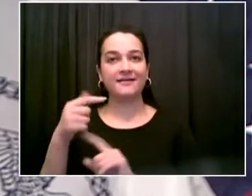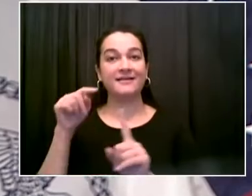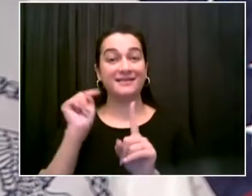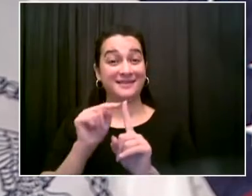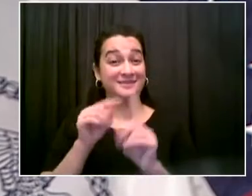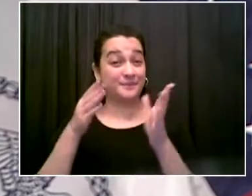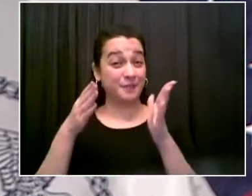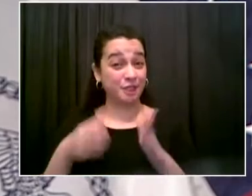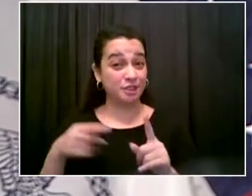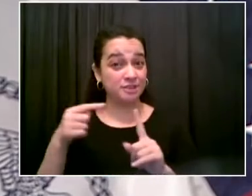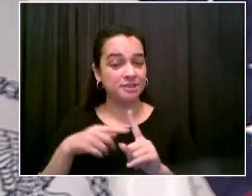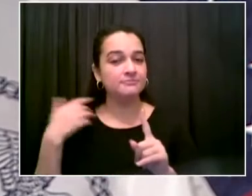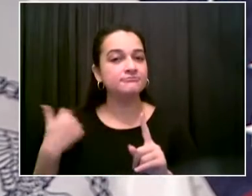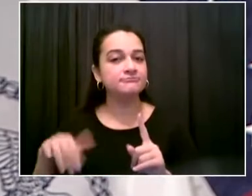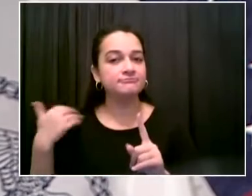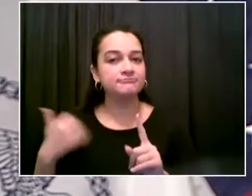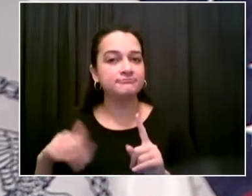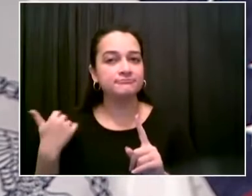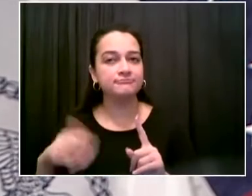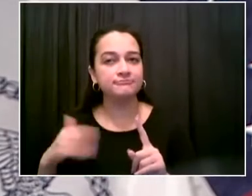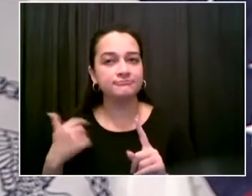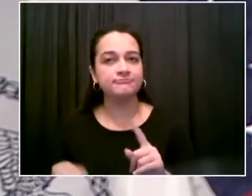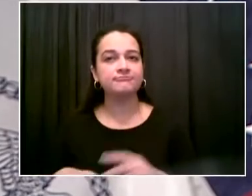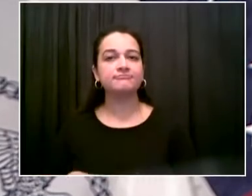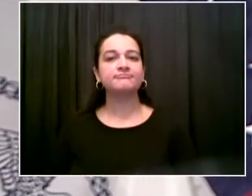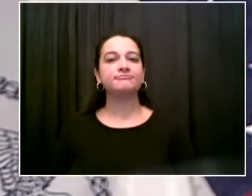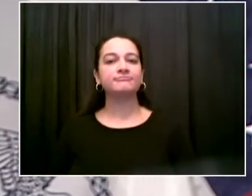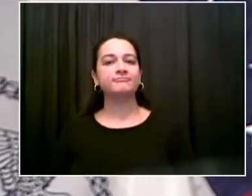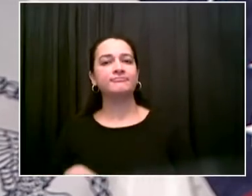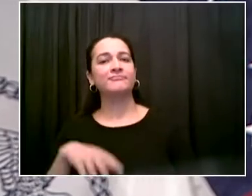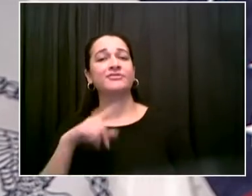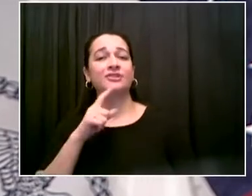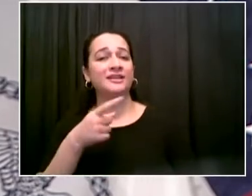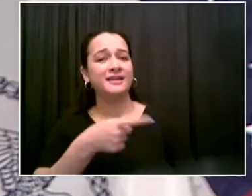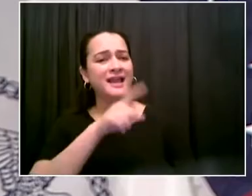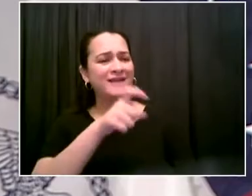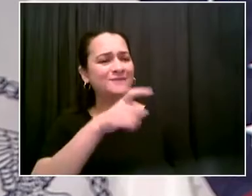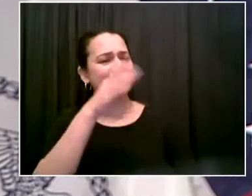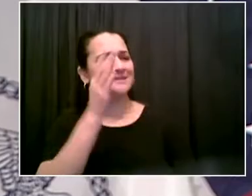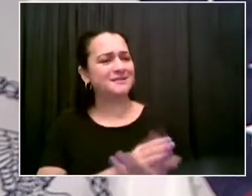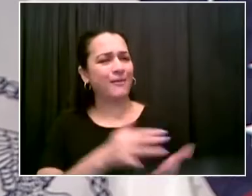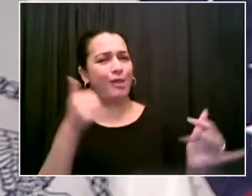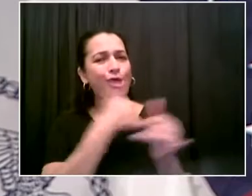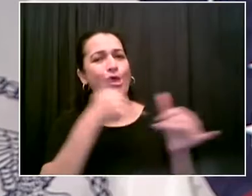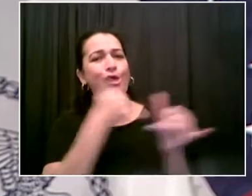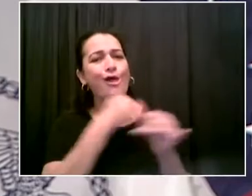OF PEOPLE OF NEW YORK CITY PLAYING BASKETBALL THE